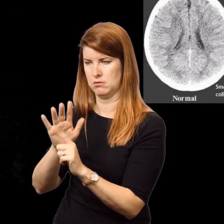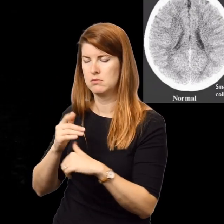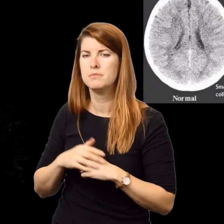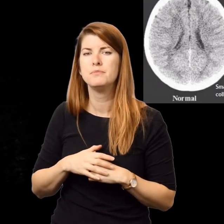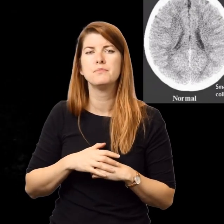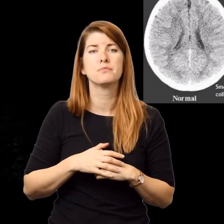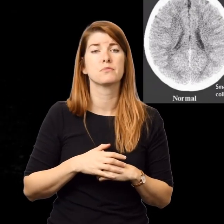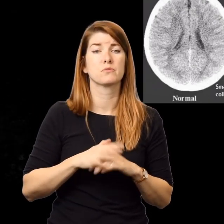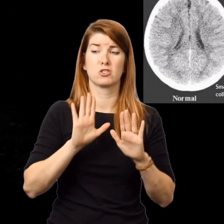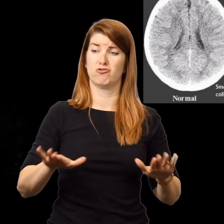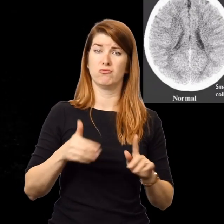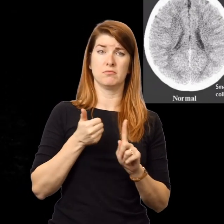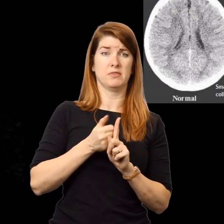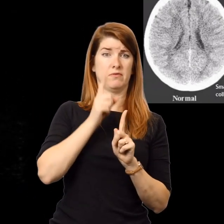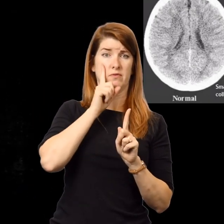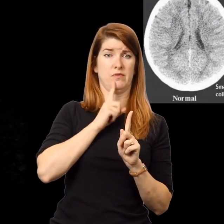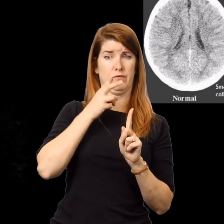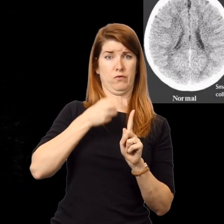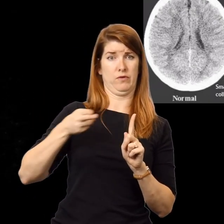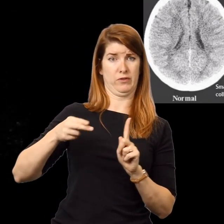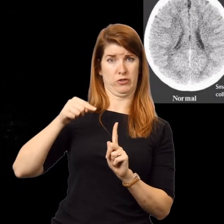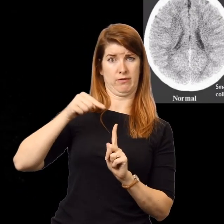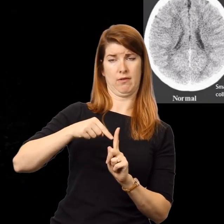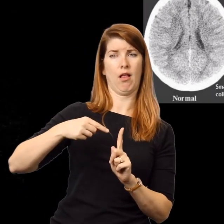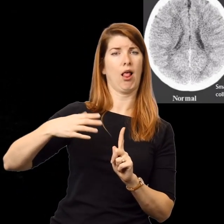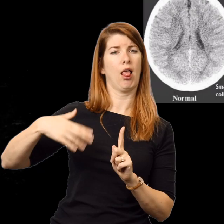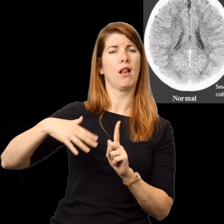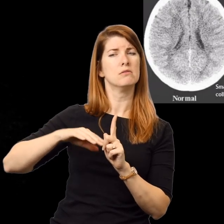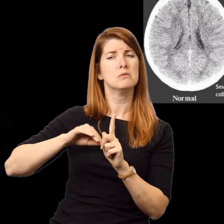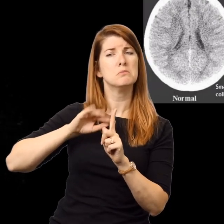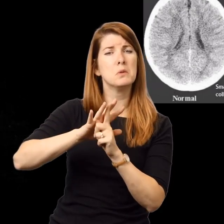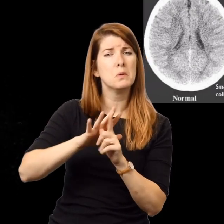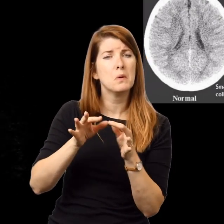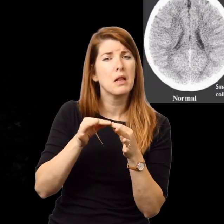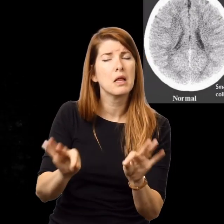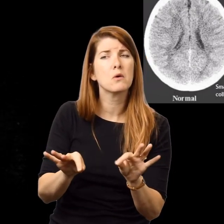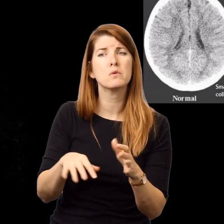And children who are deaf and hard of hearing, who are not exposed to language,